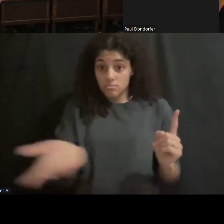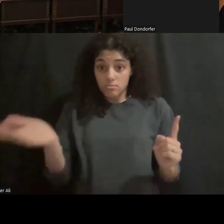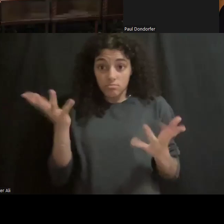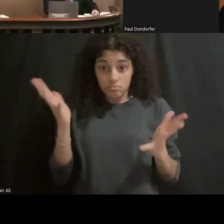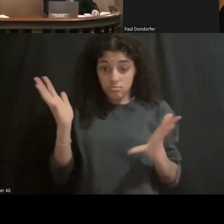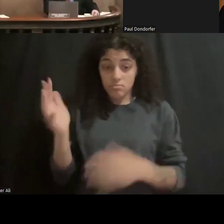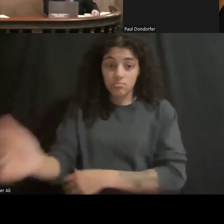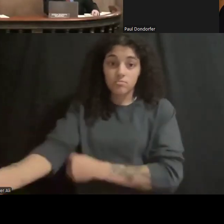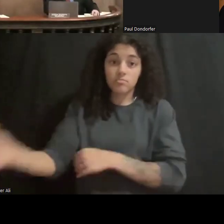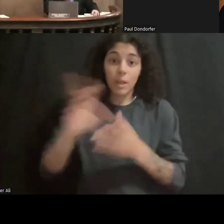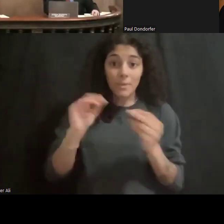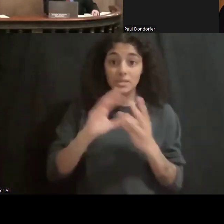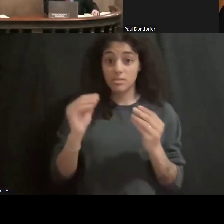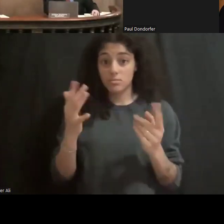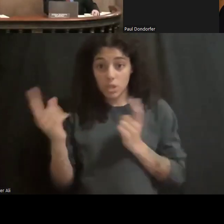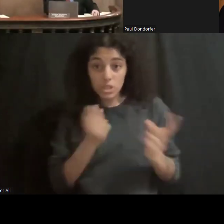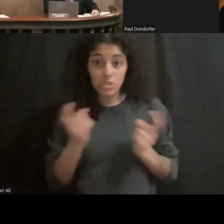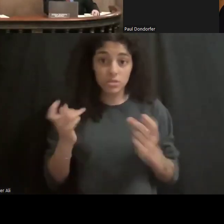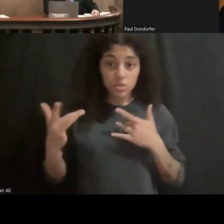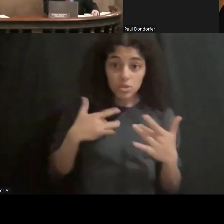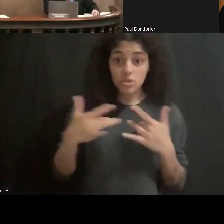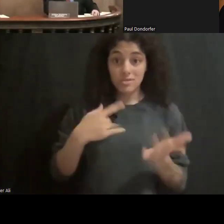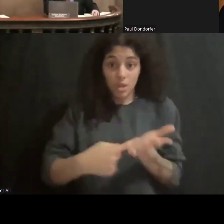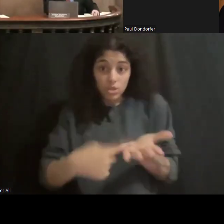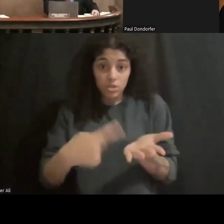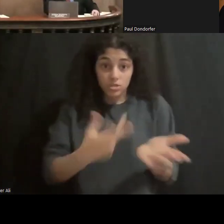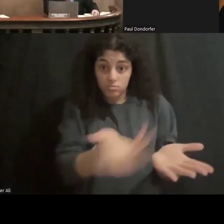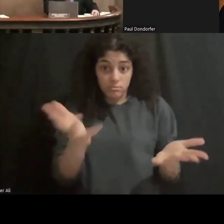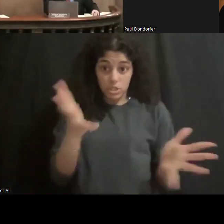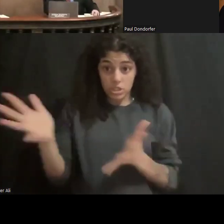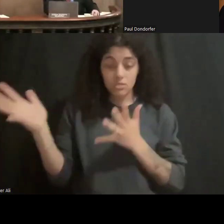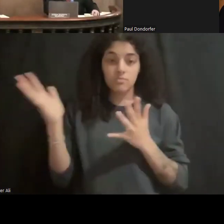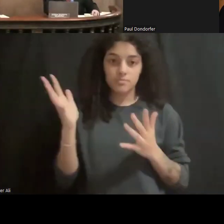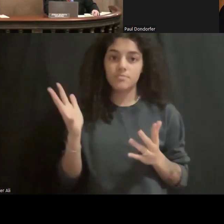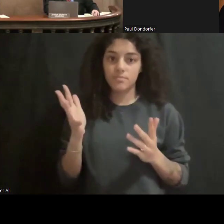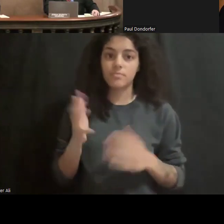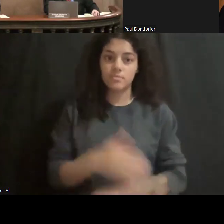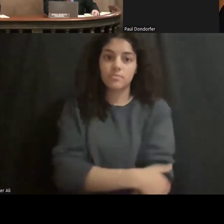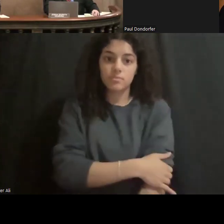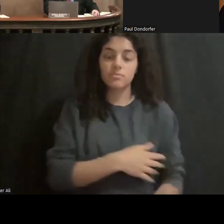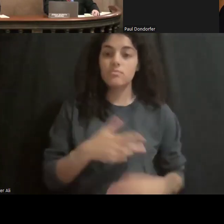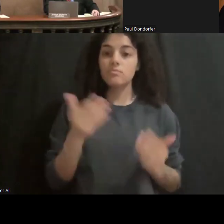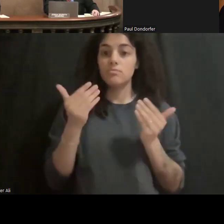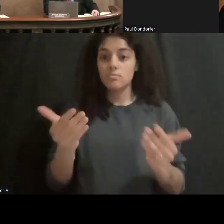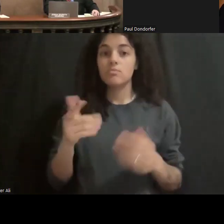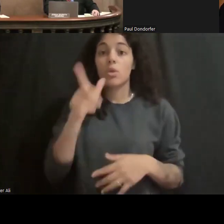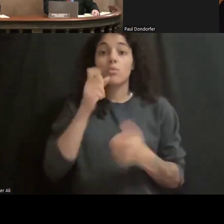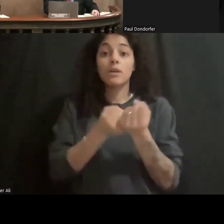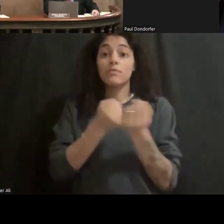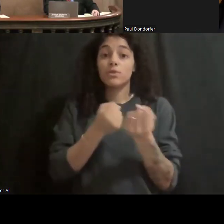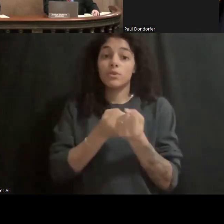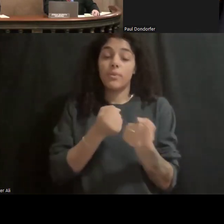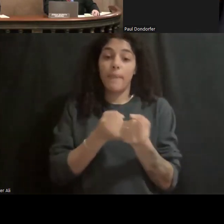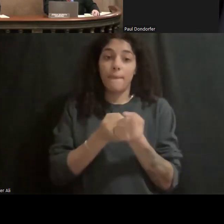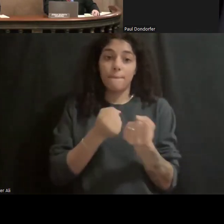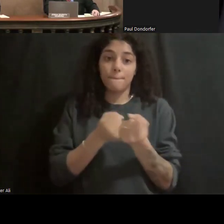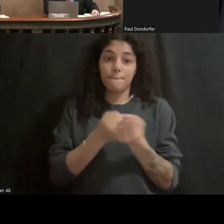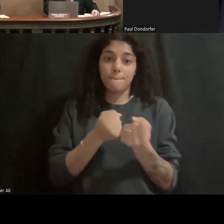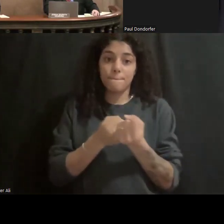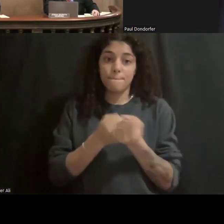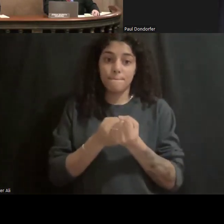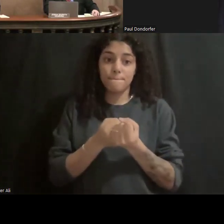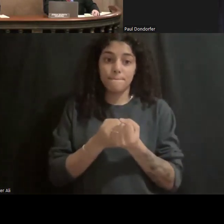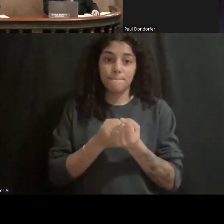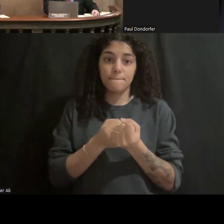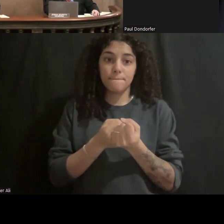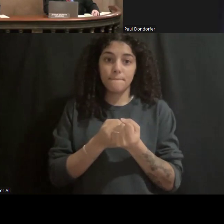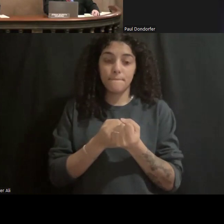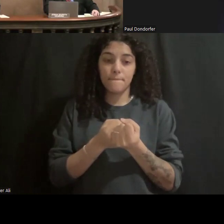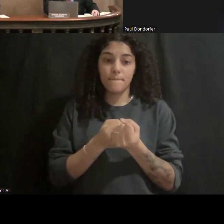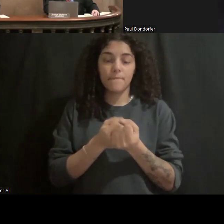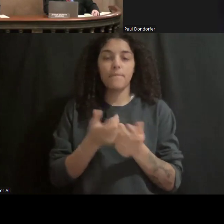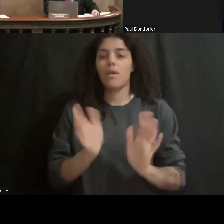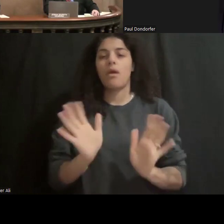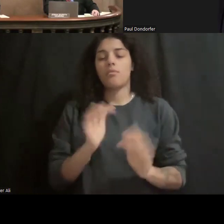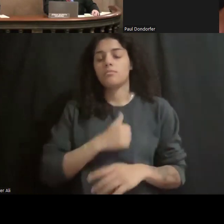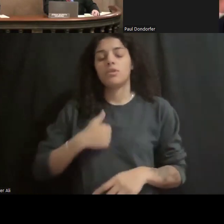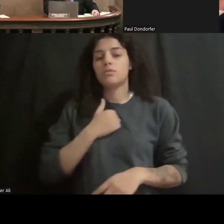comments or discussion No Okay that being said all in favor No Oh my apologies Roll